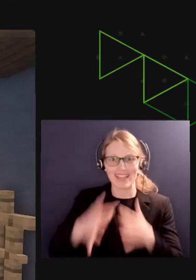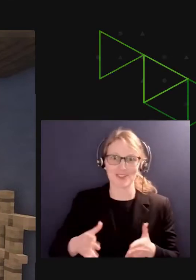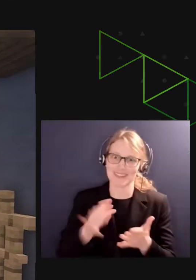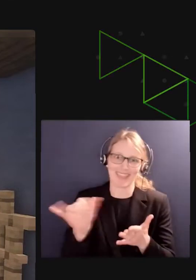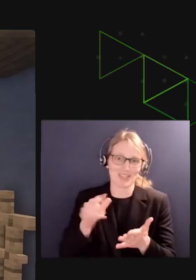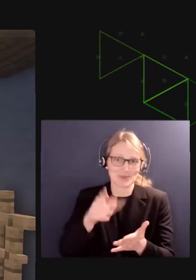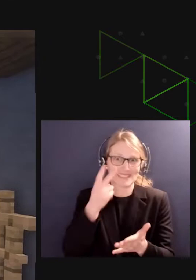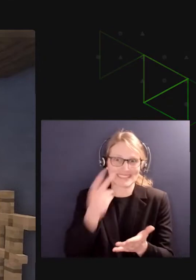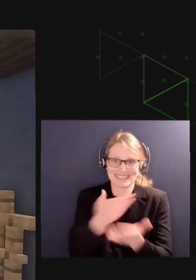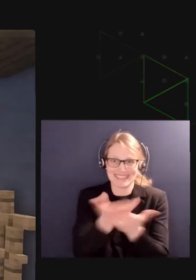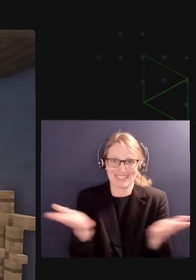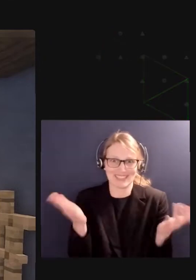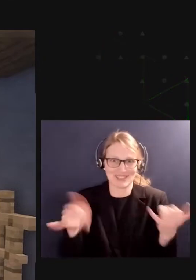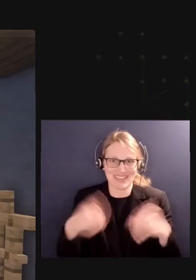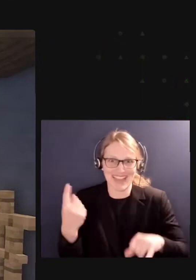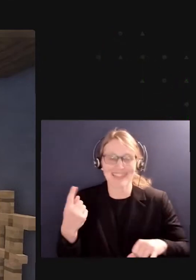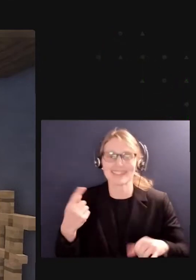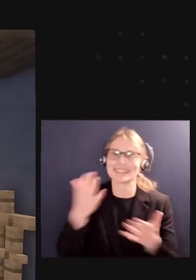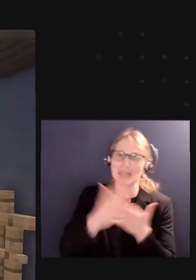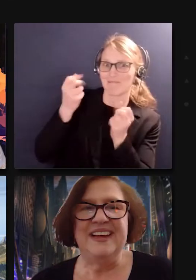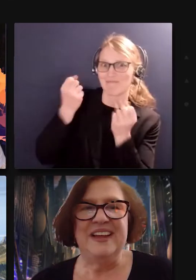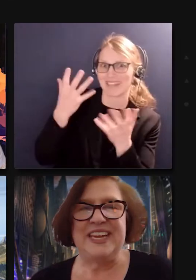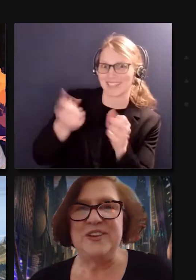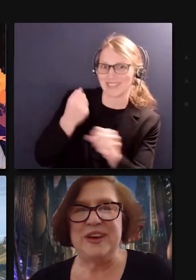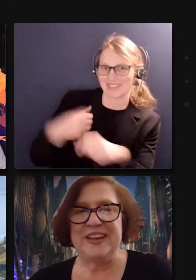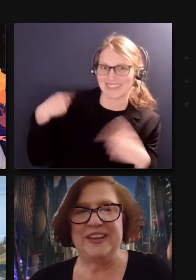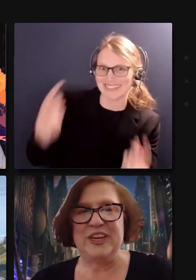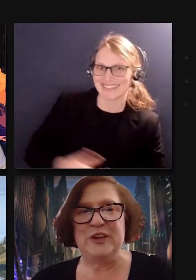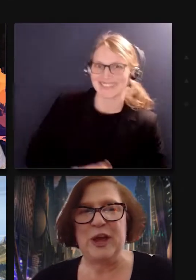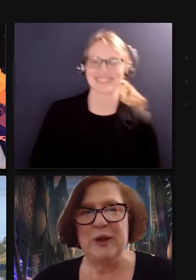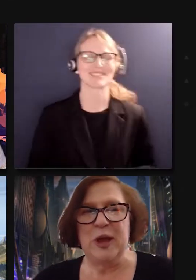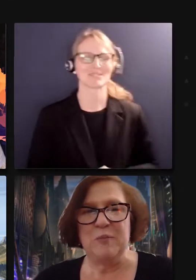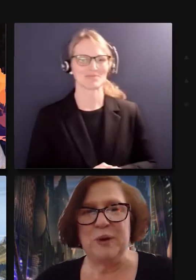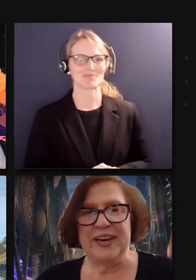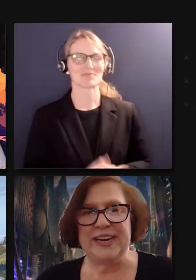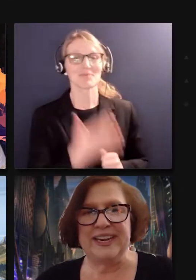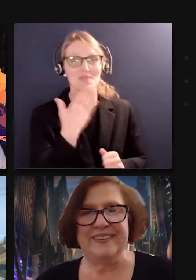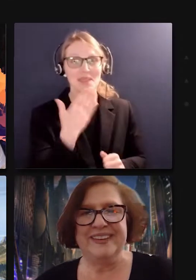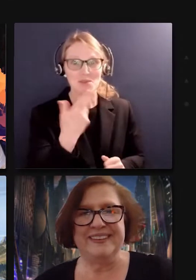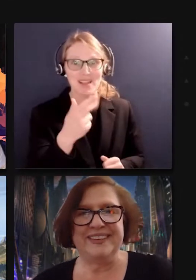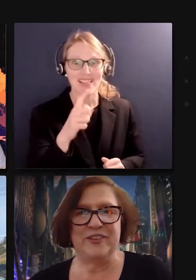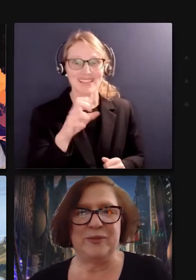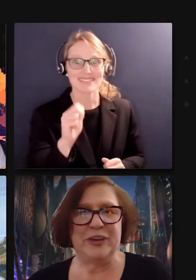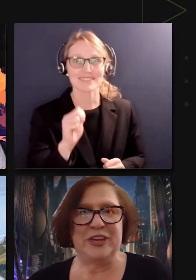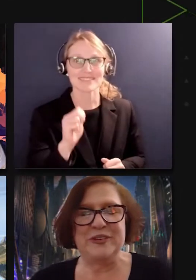some of whom I've looked up to for many, many years. Thank you, Helen. Bonnie, tell us about you.